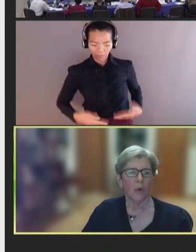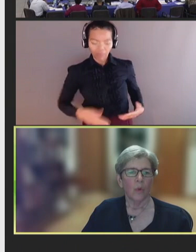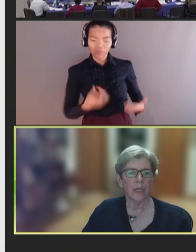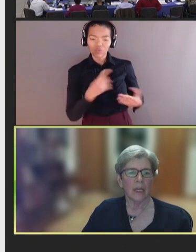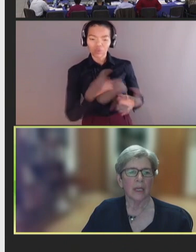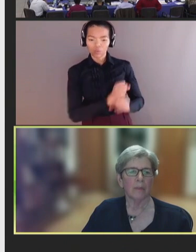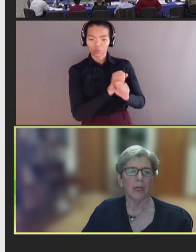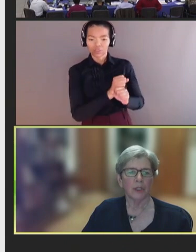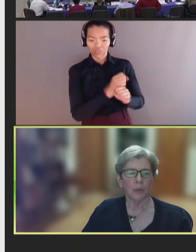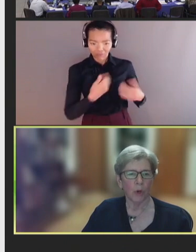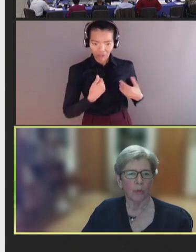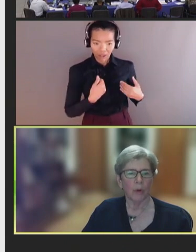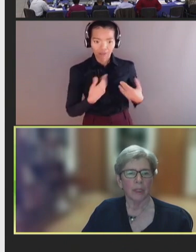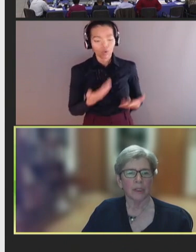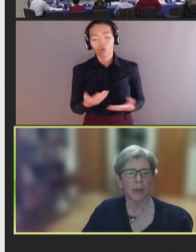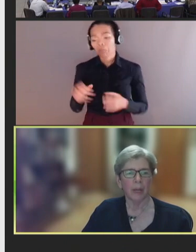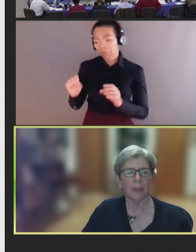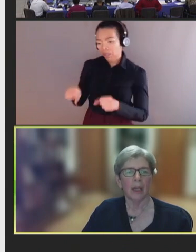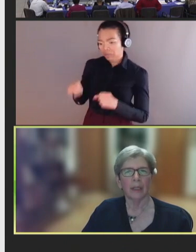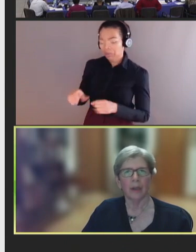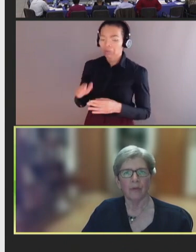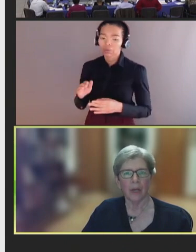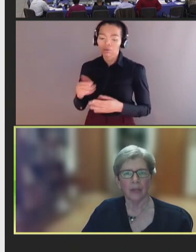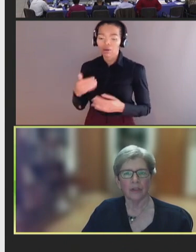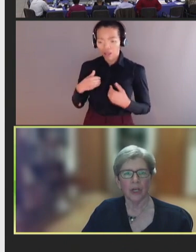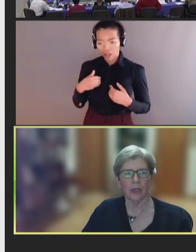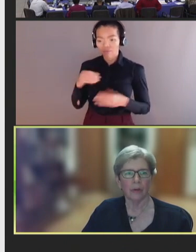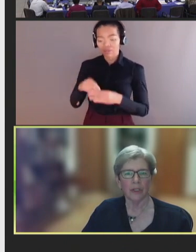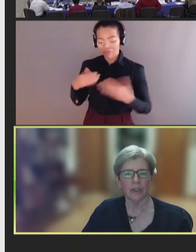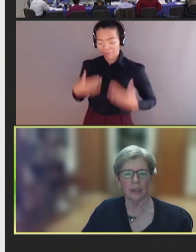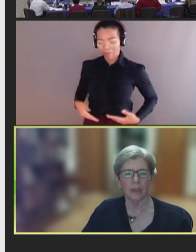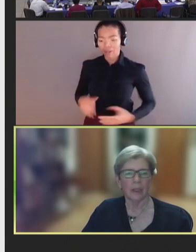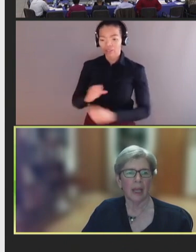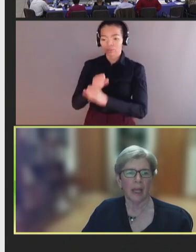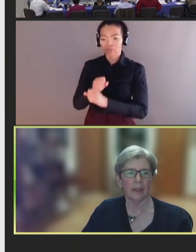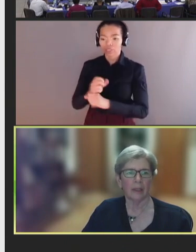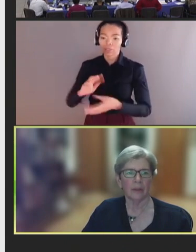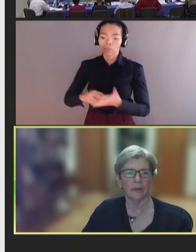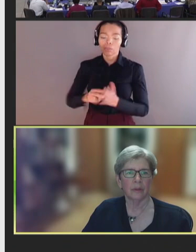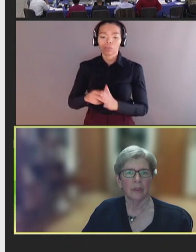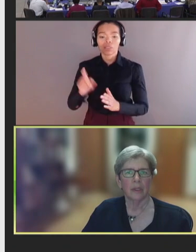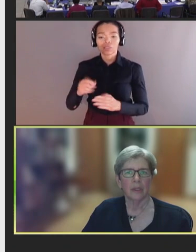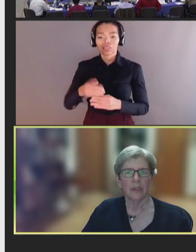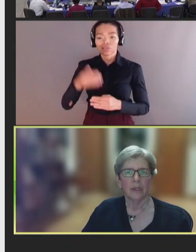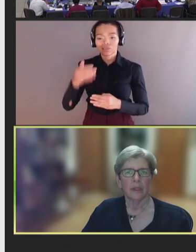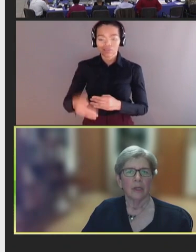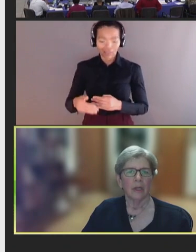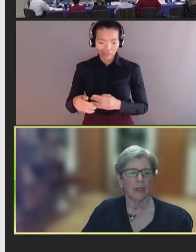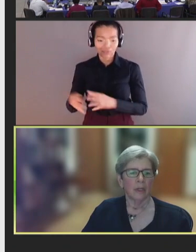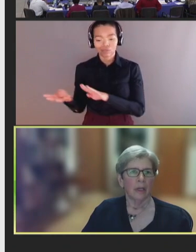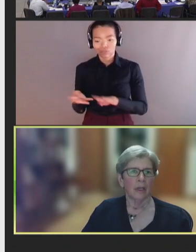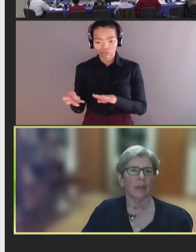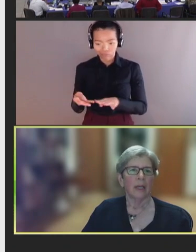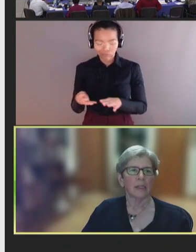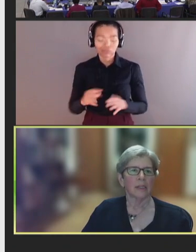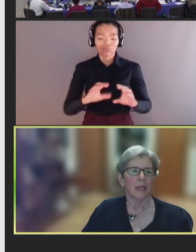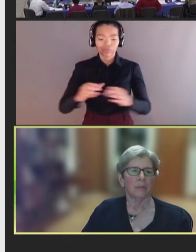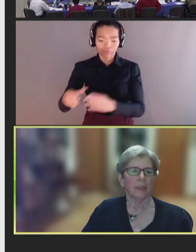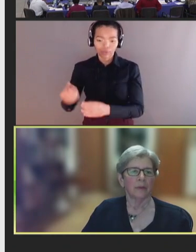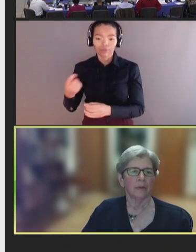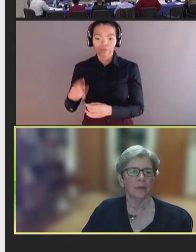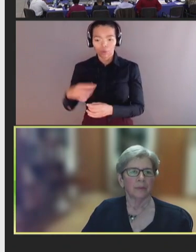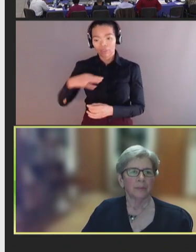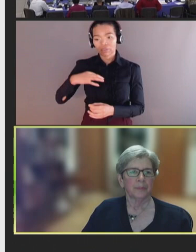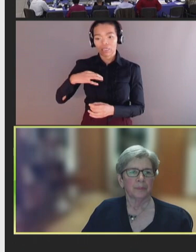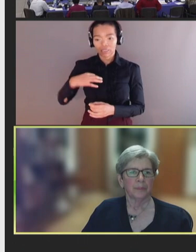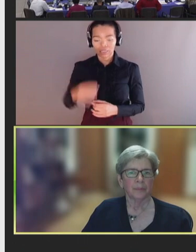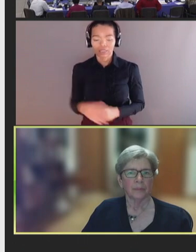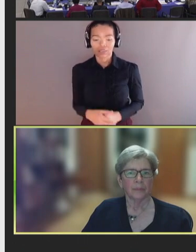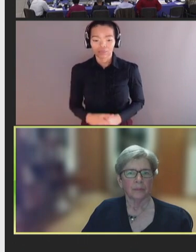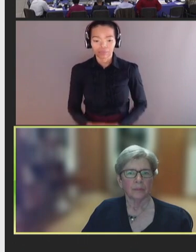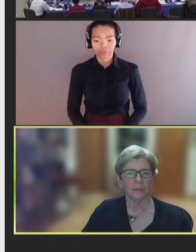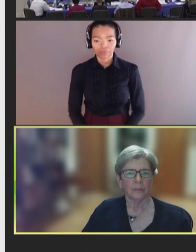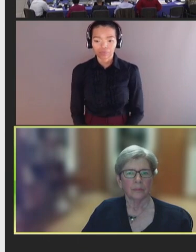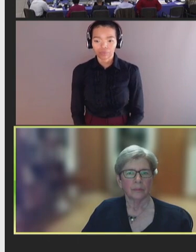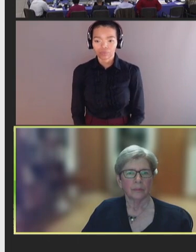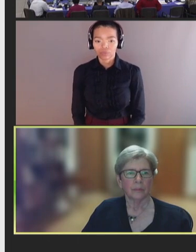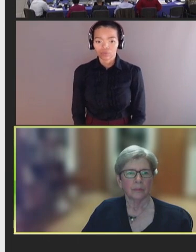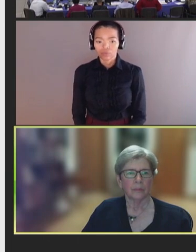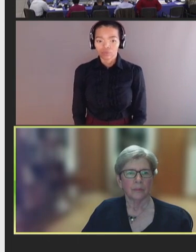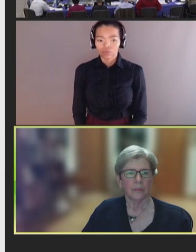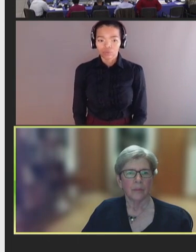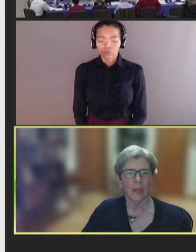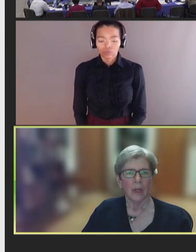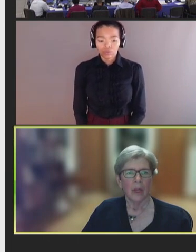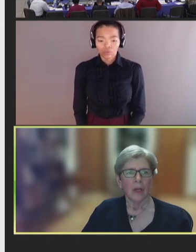we need a much more robust pipeline of next-generation candidates. Next slide, please.